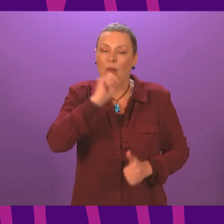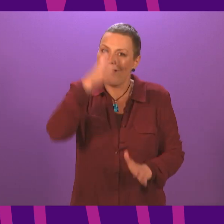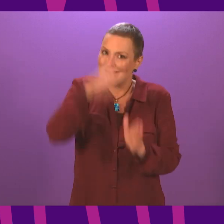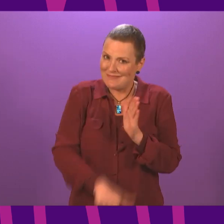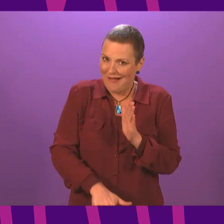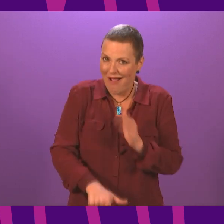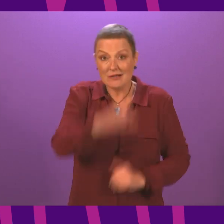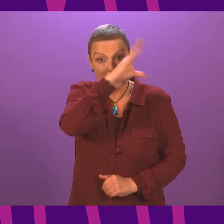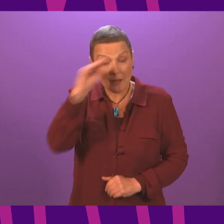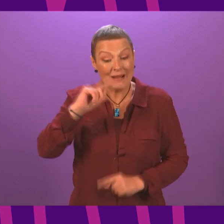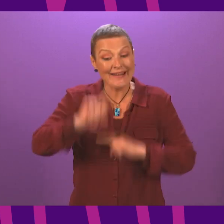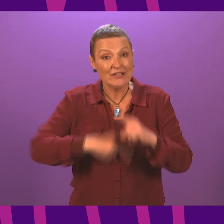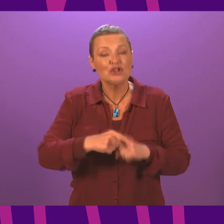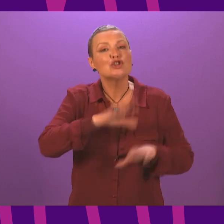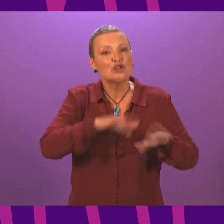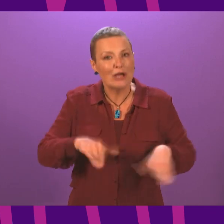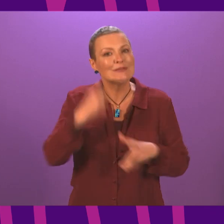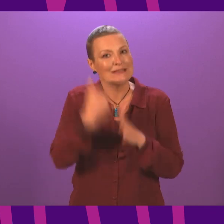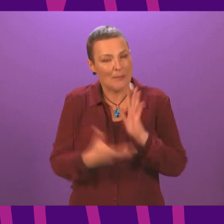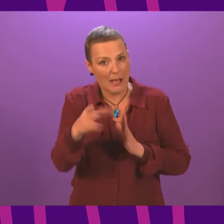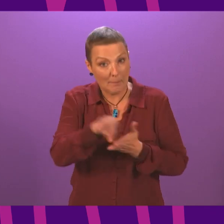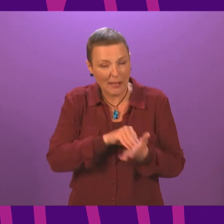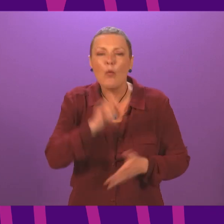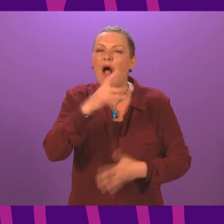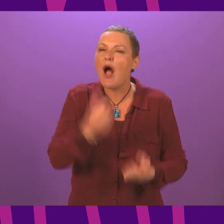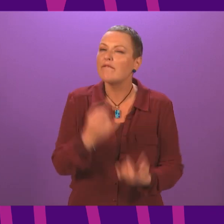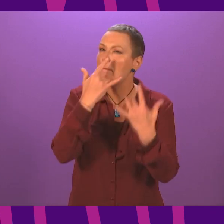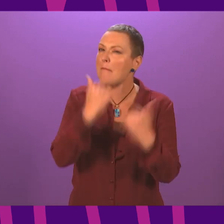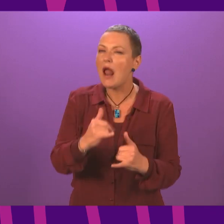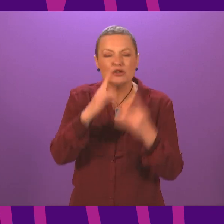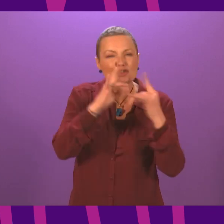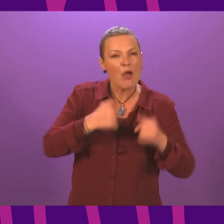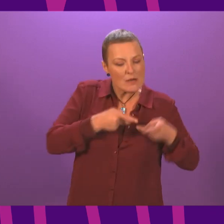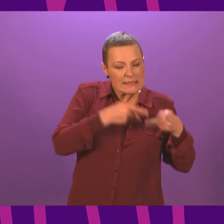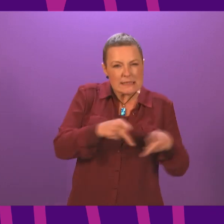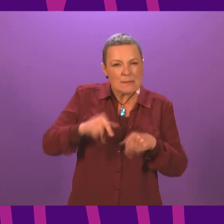payment from summer next year. An initial pilot to test our systems and processes will be followed